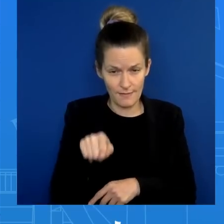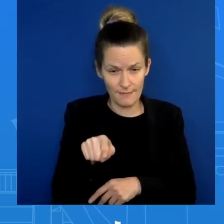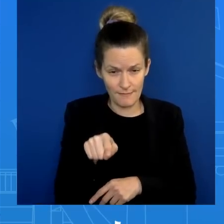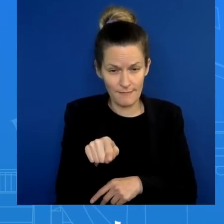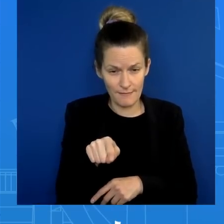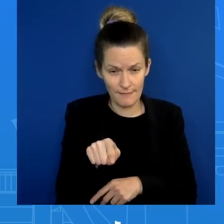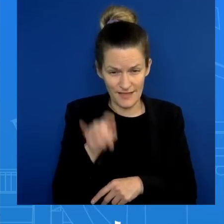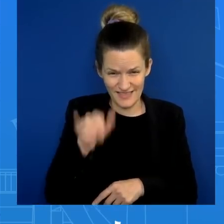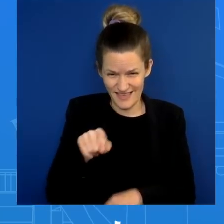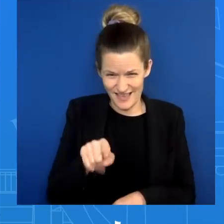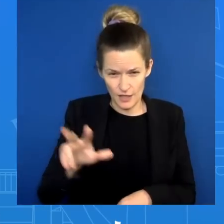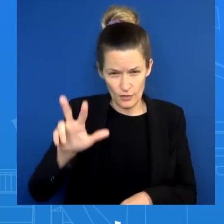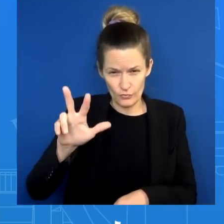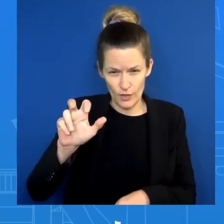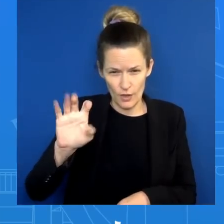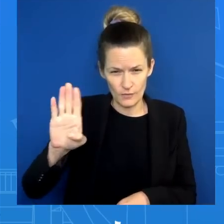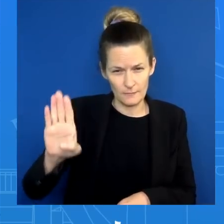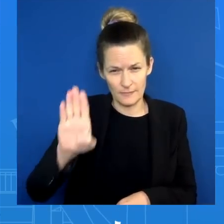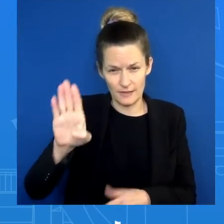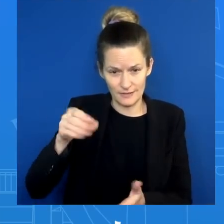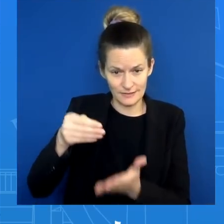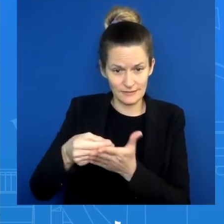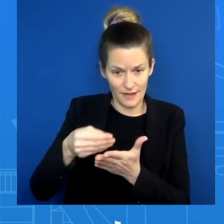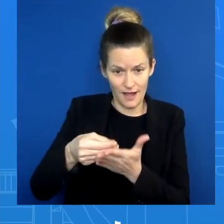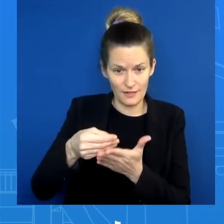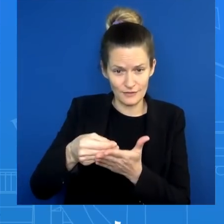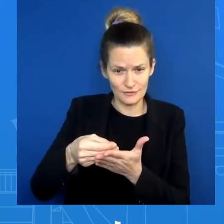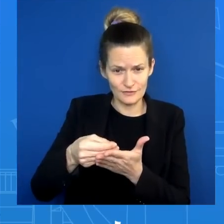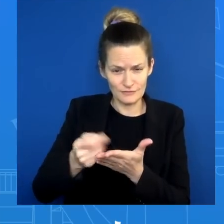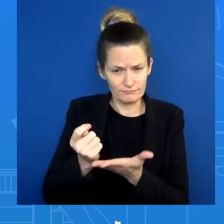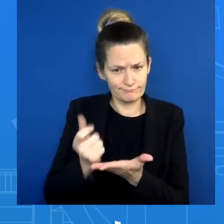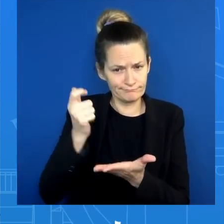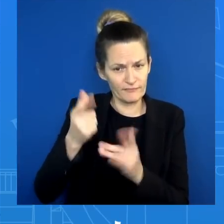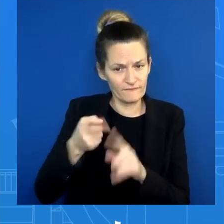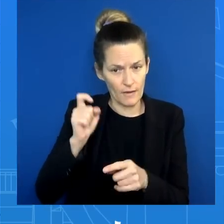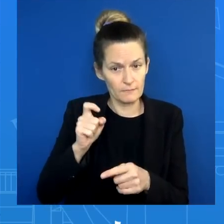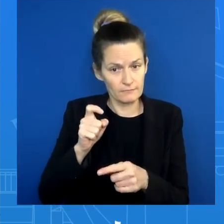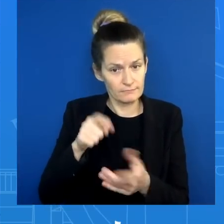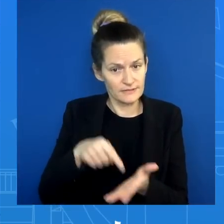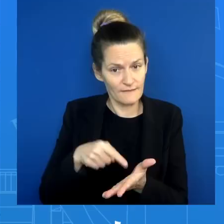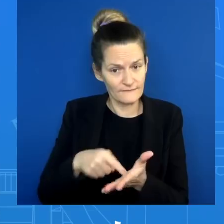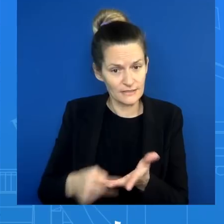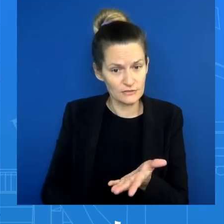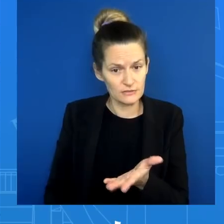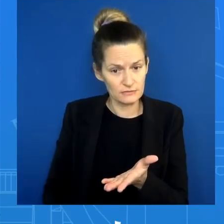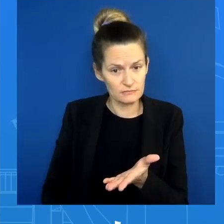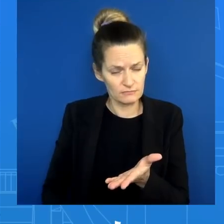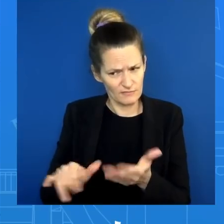When you think about that 1.7 trillion by the end of this fiscal year is going to matter as well.